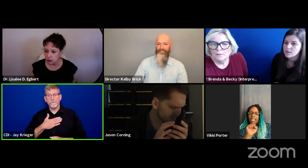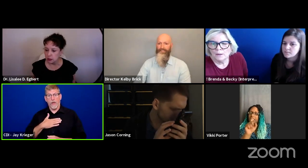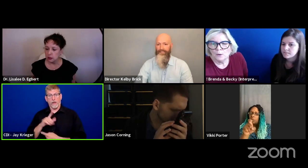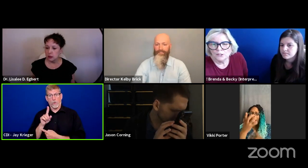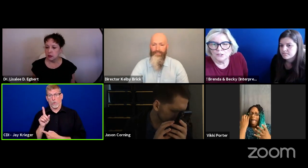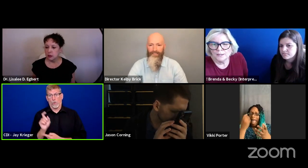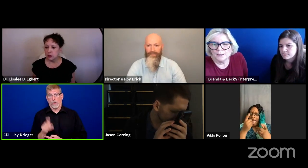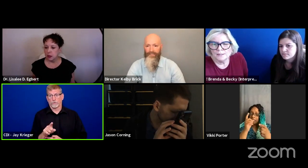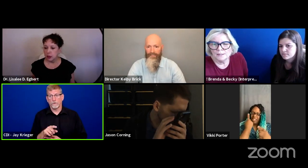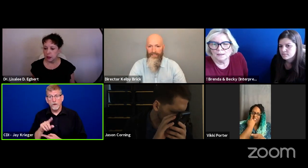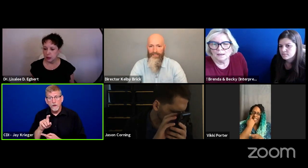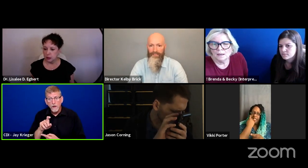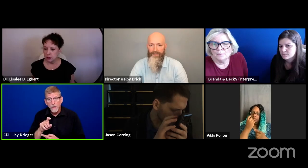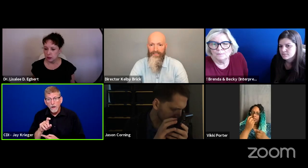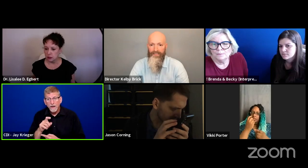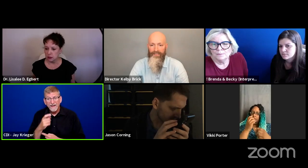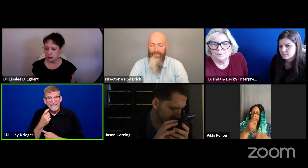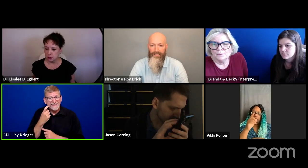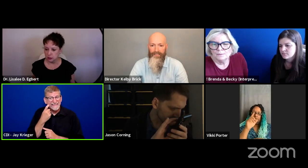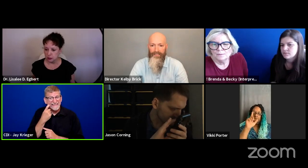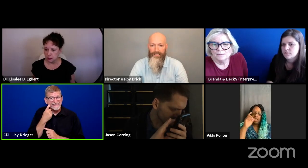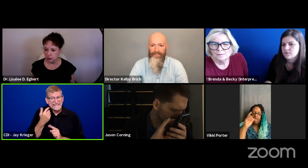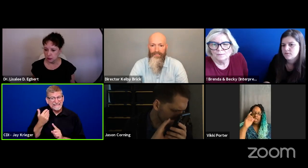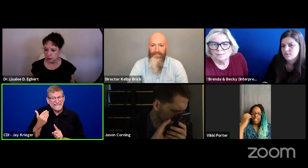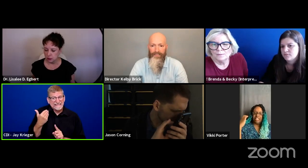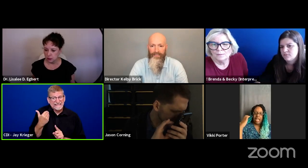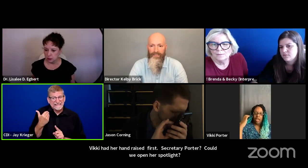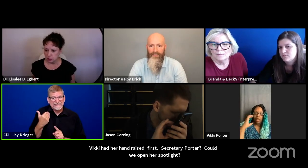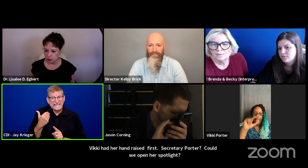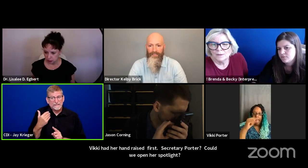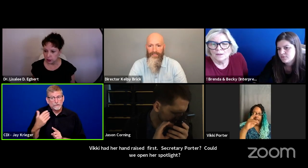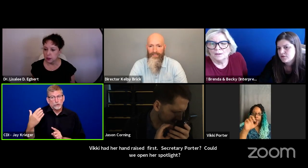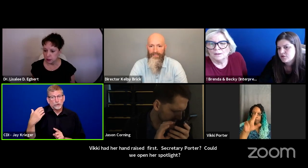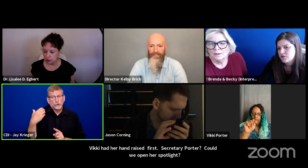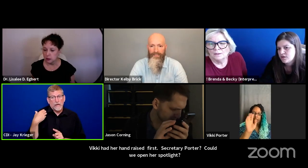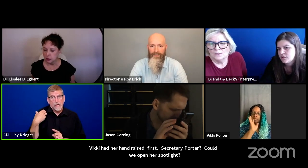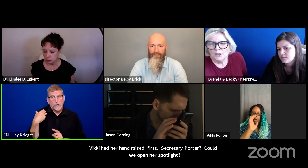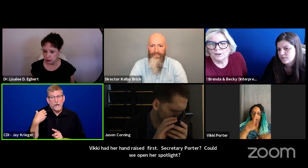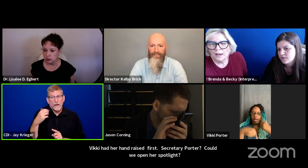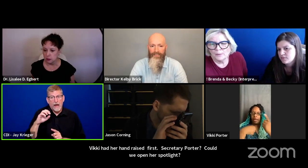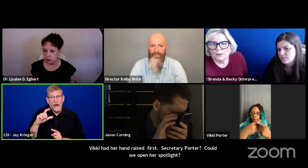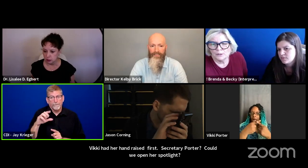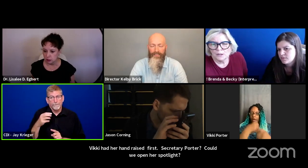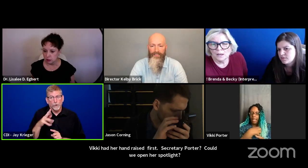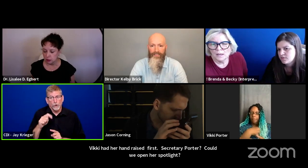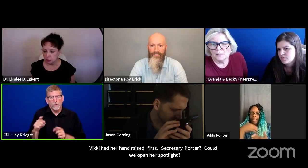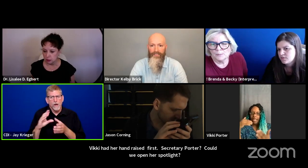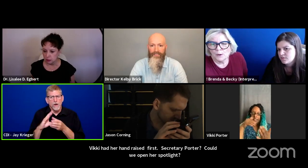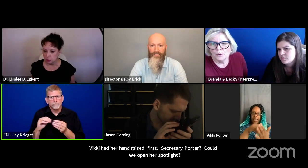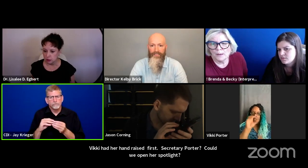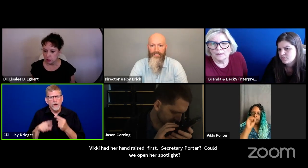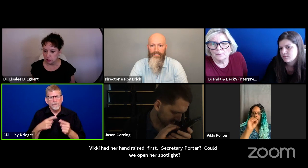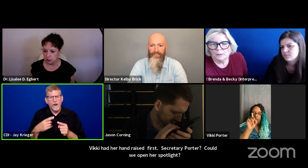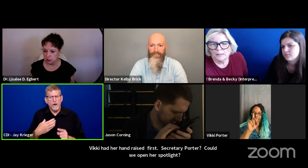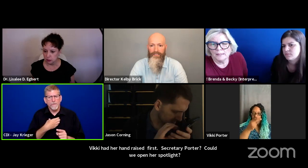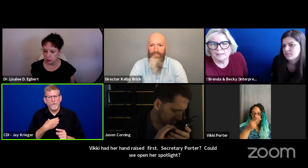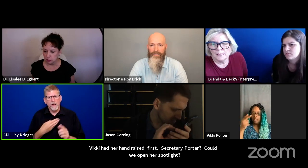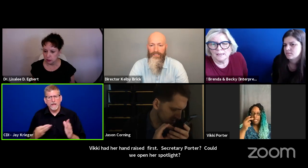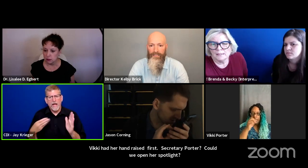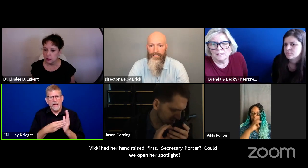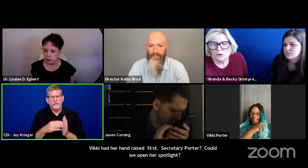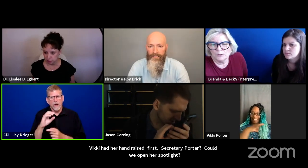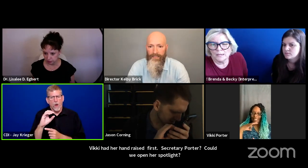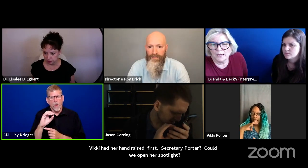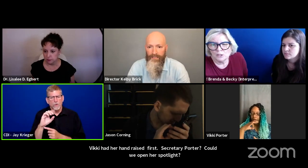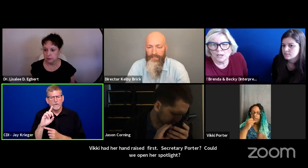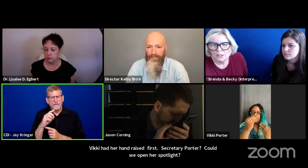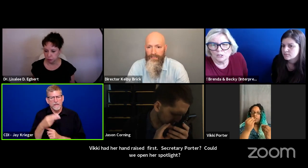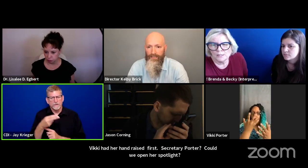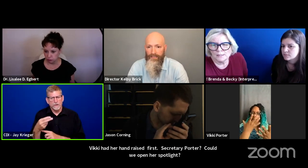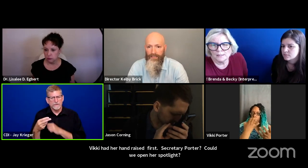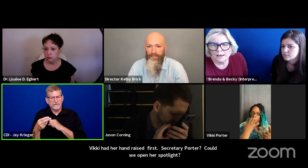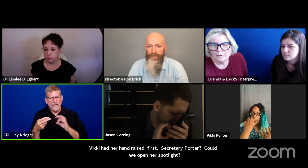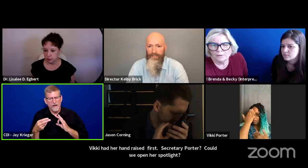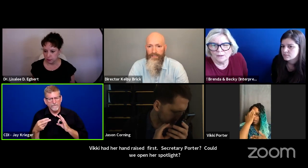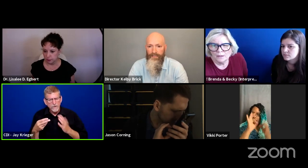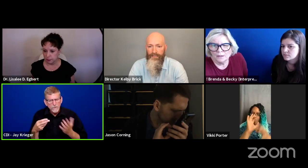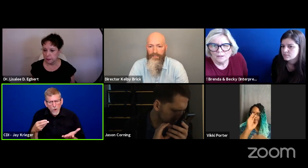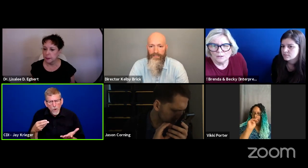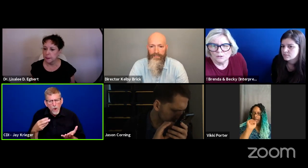My question is, Chair Egbert spoke about complaints against ODHH's staff.